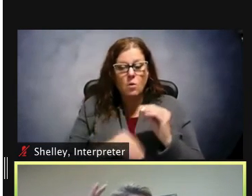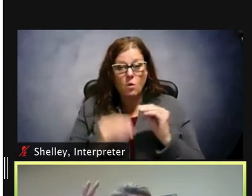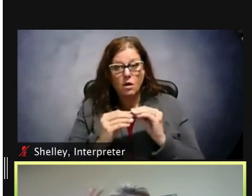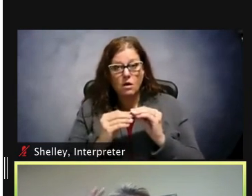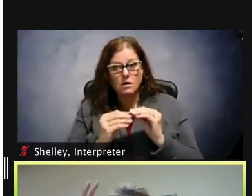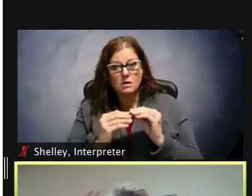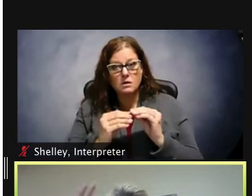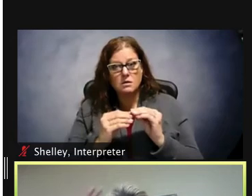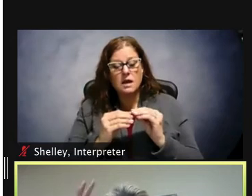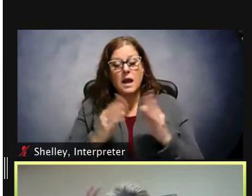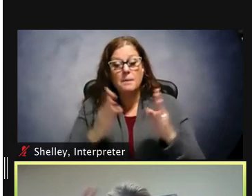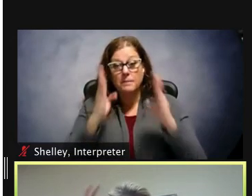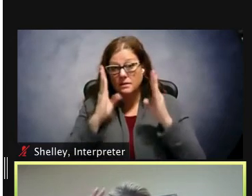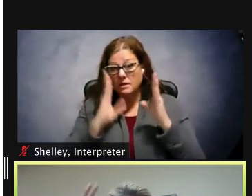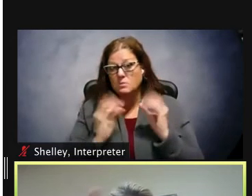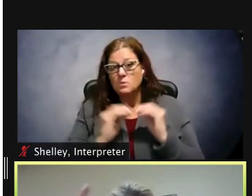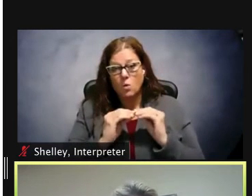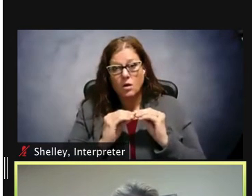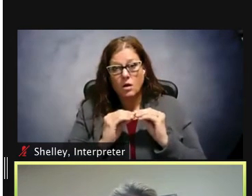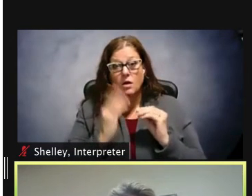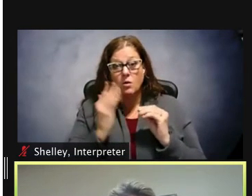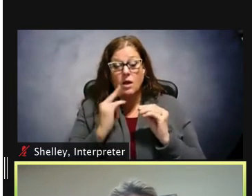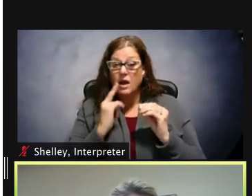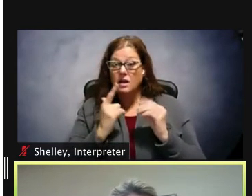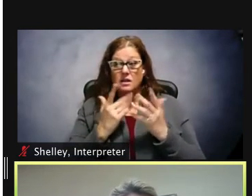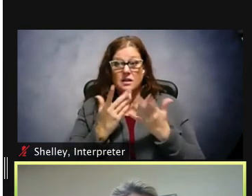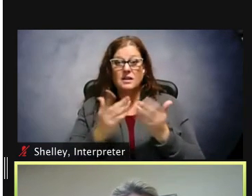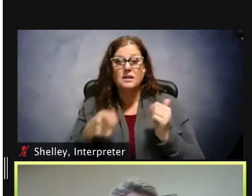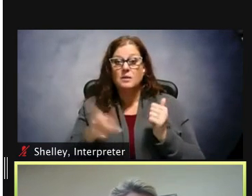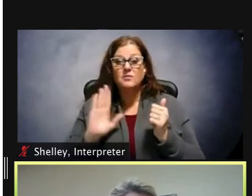was paying attention more because the biggest thing is he wasn't paying attention in class.